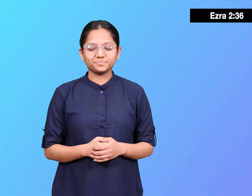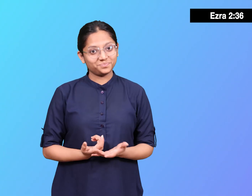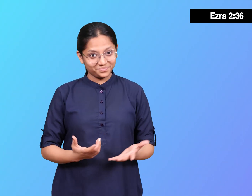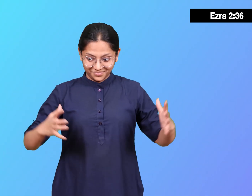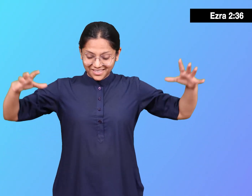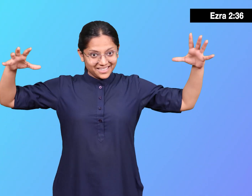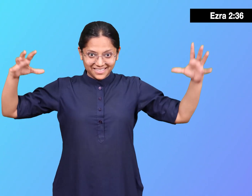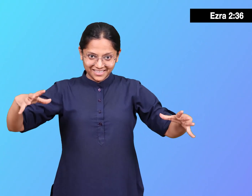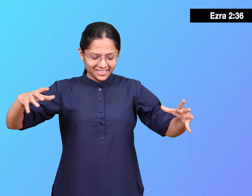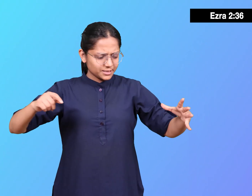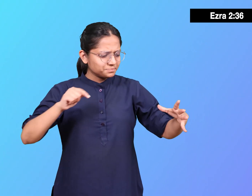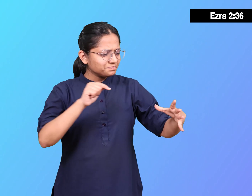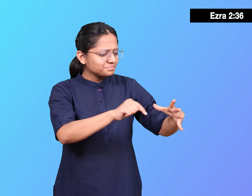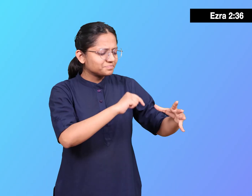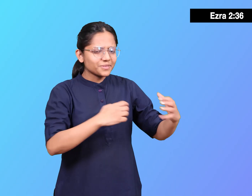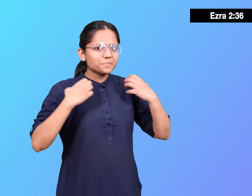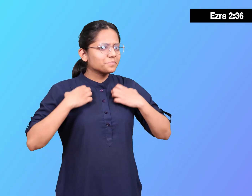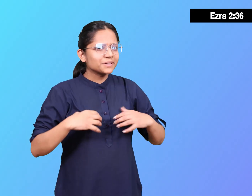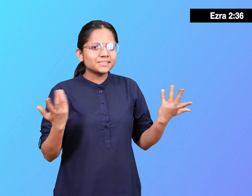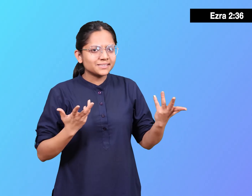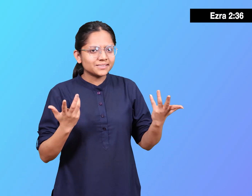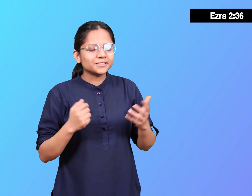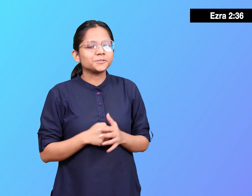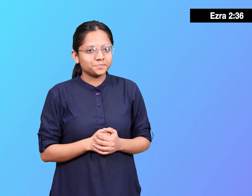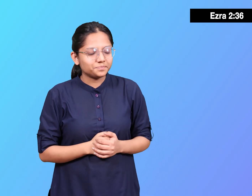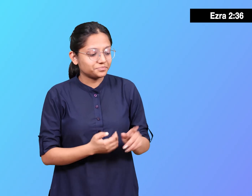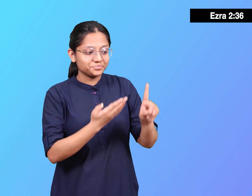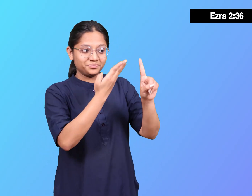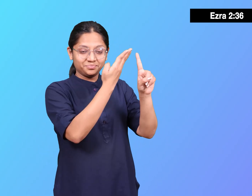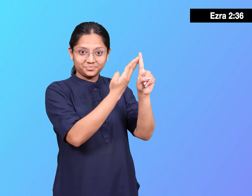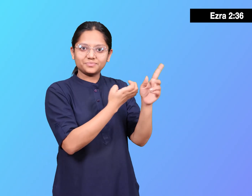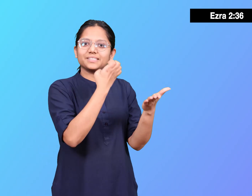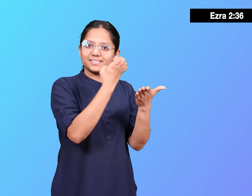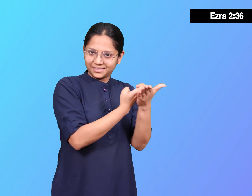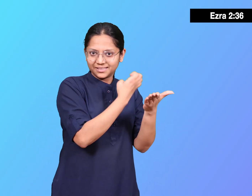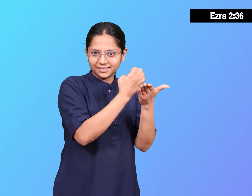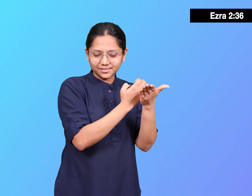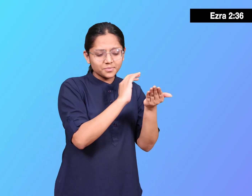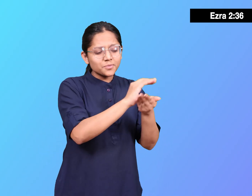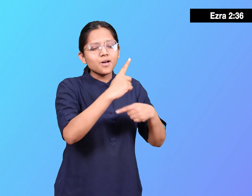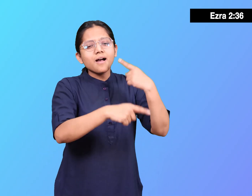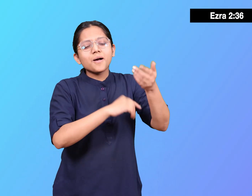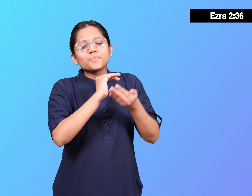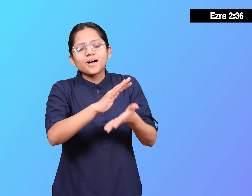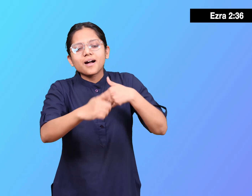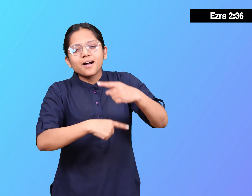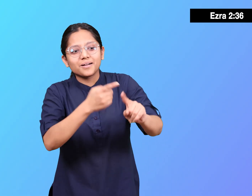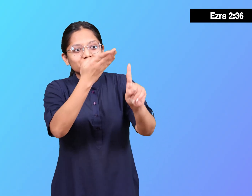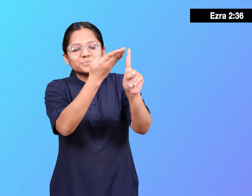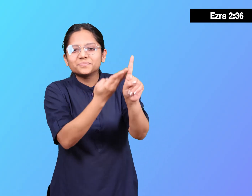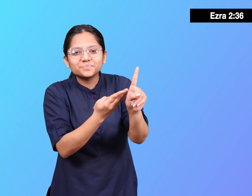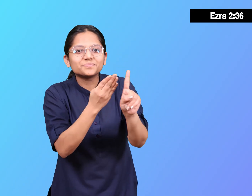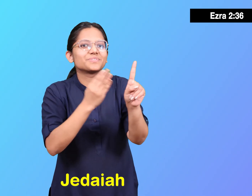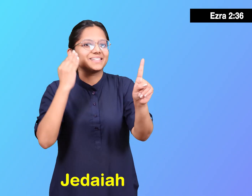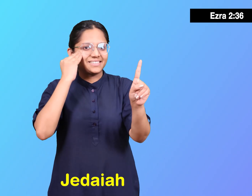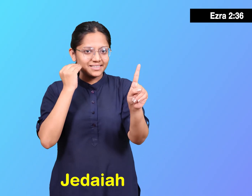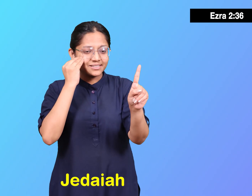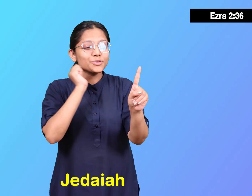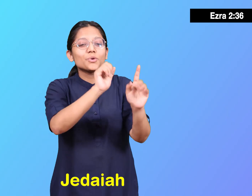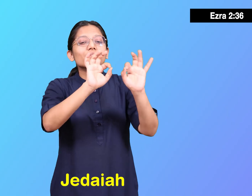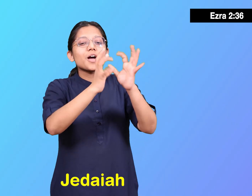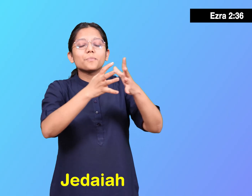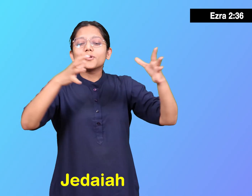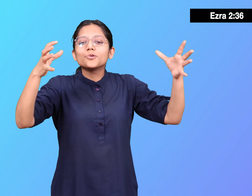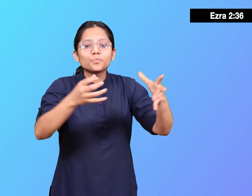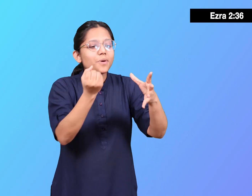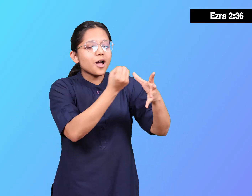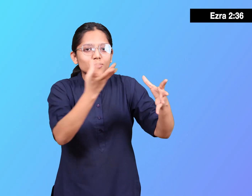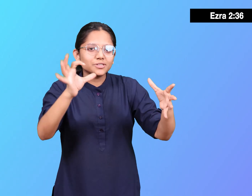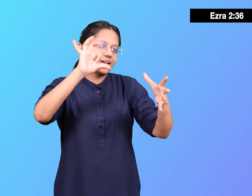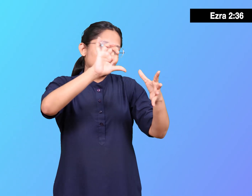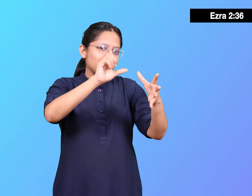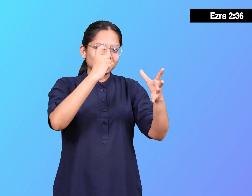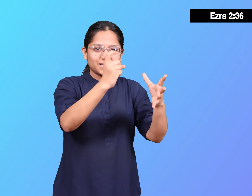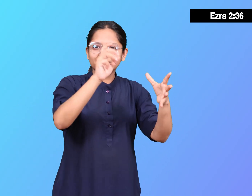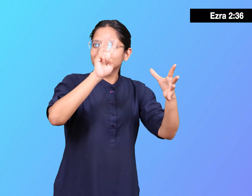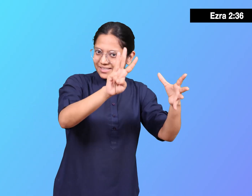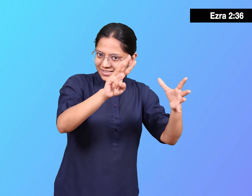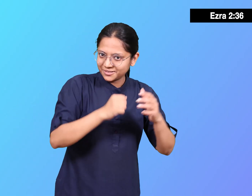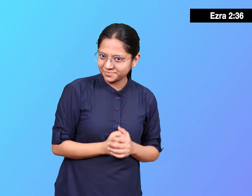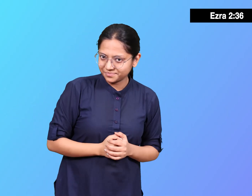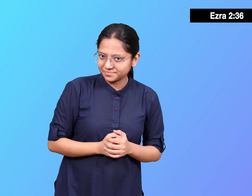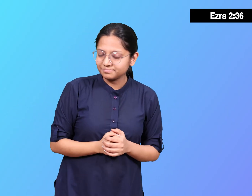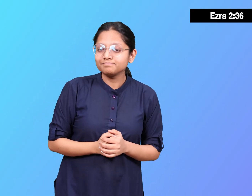These are the priests who returned: the descendants of Jedaiah through the family of Jeshua: 973